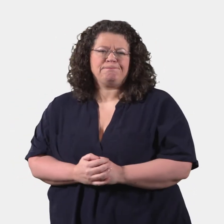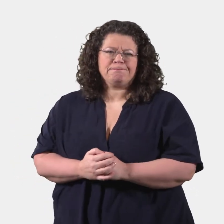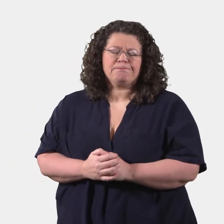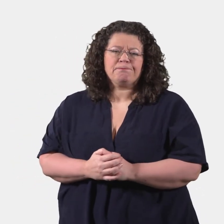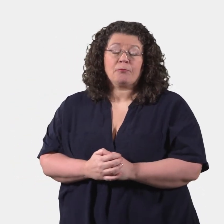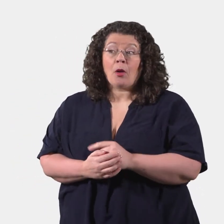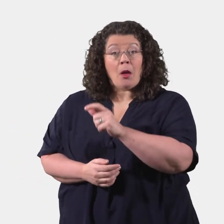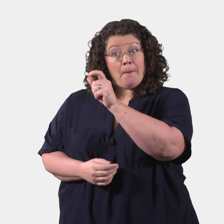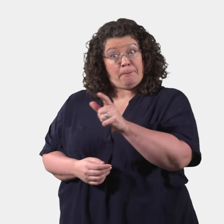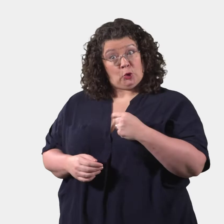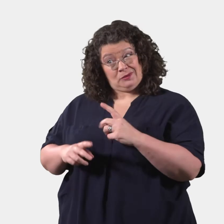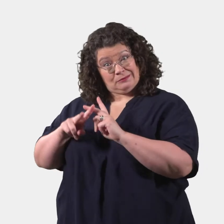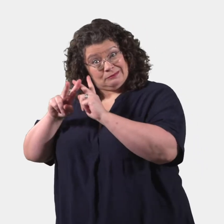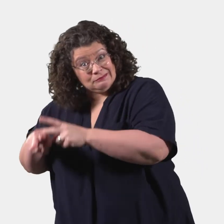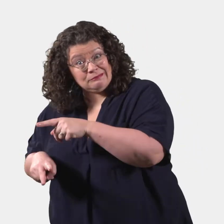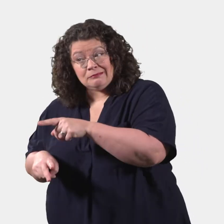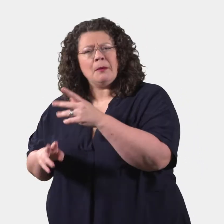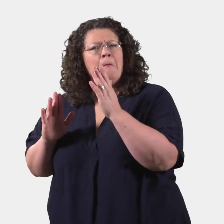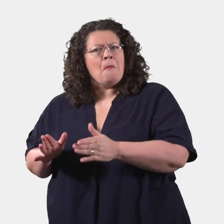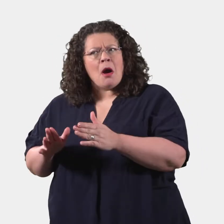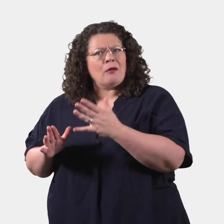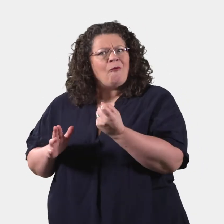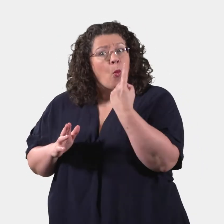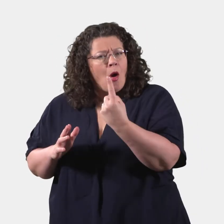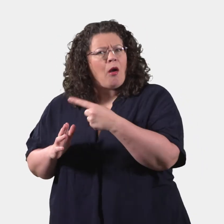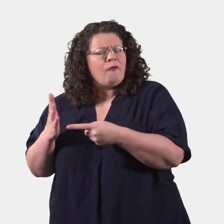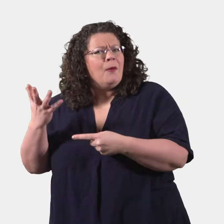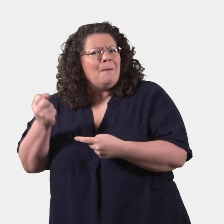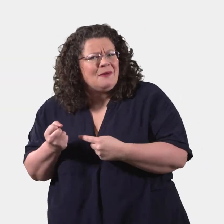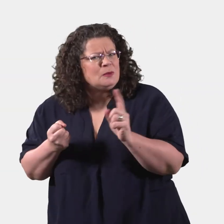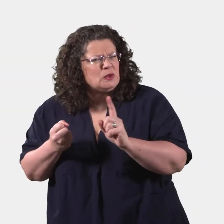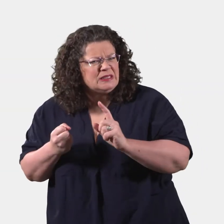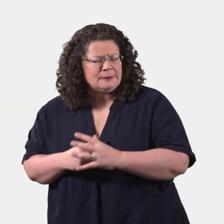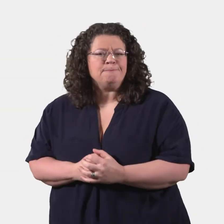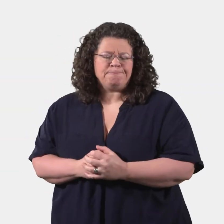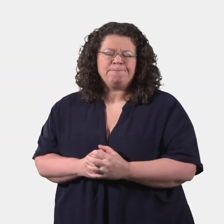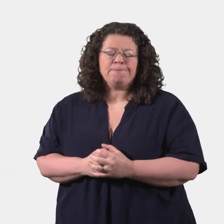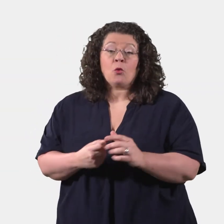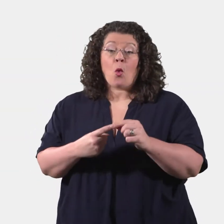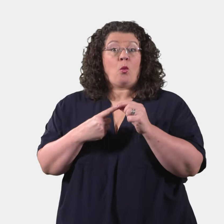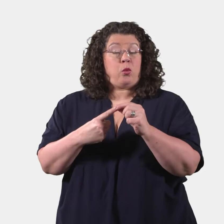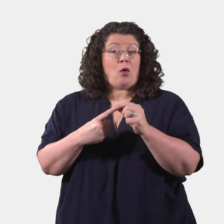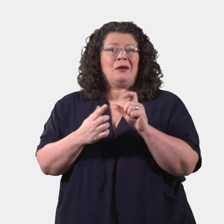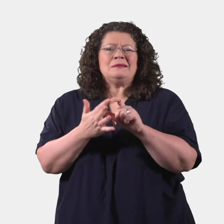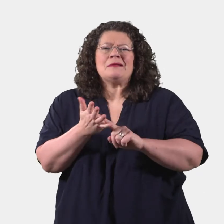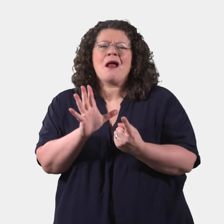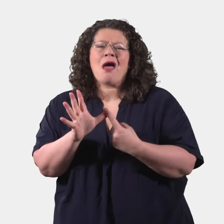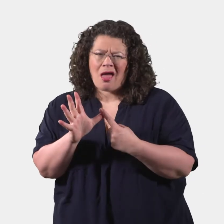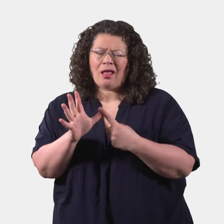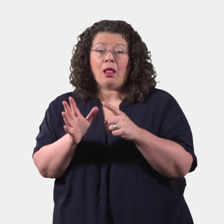The person you care for must get one of these benefits. One, Disability Living Allowance at middle